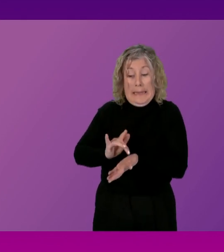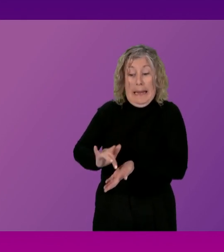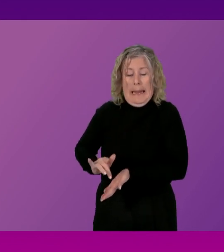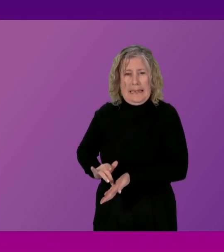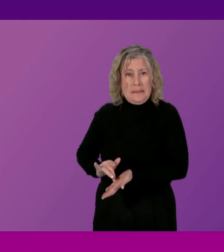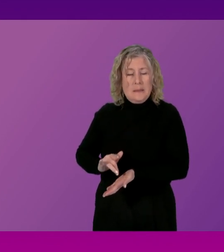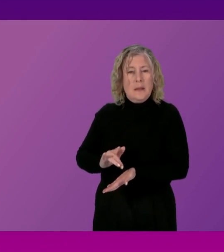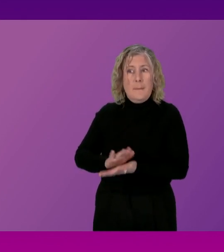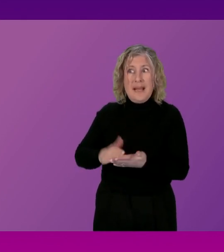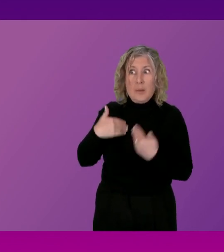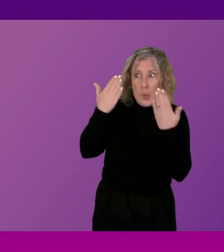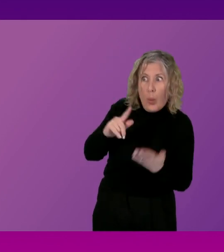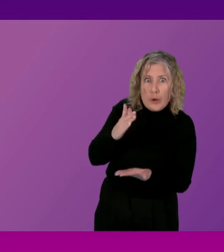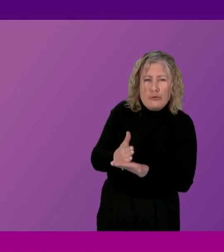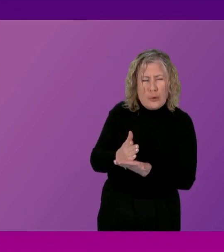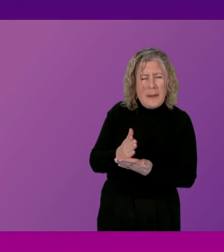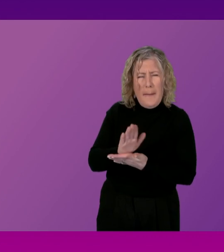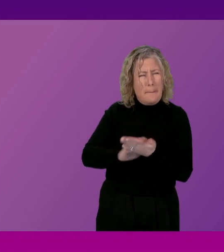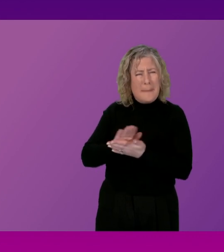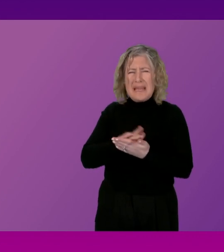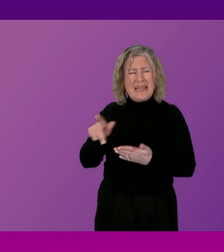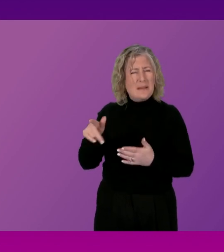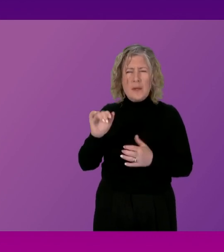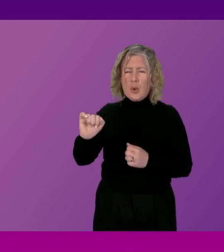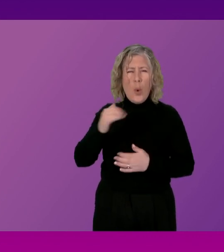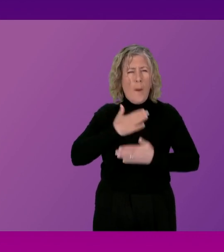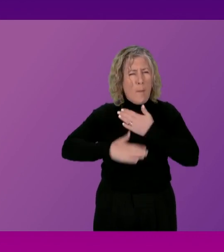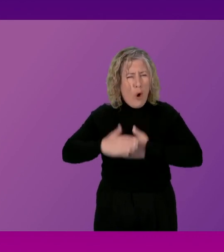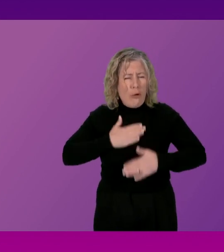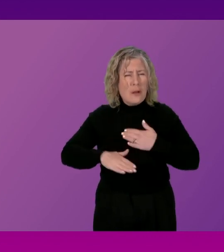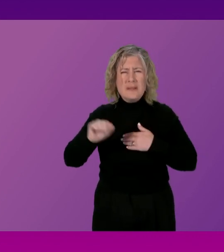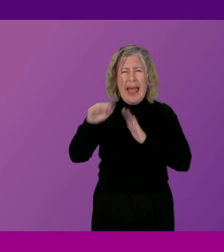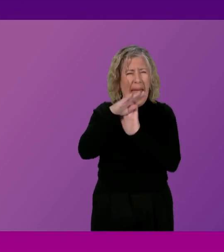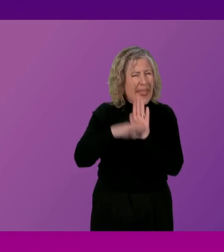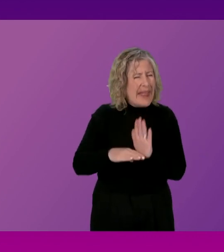and ethically, as well as legally, it’s totally in the wrong.”